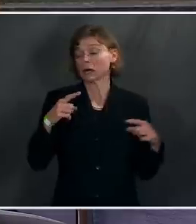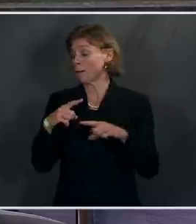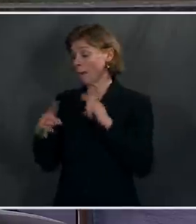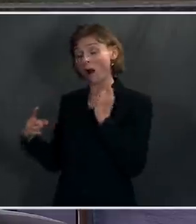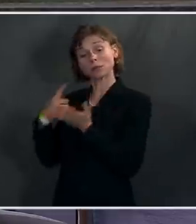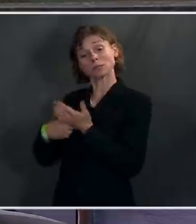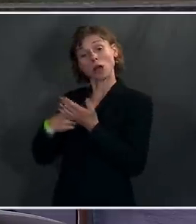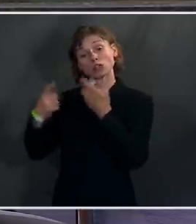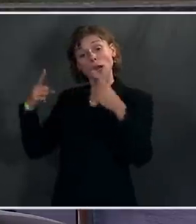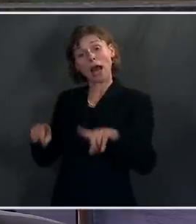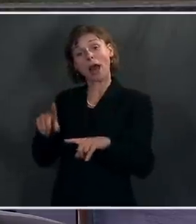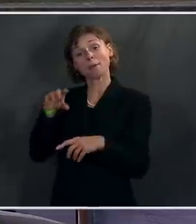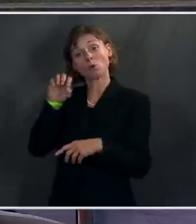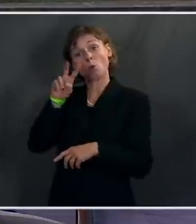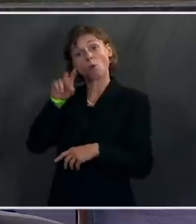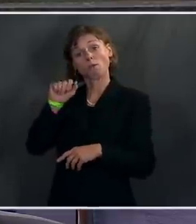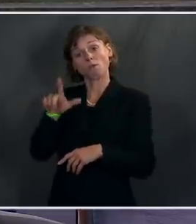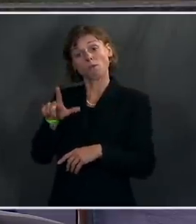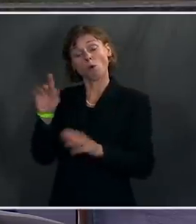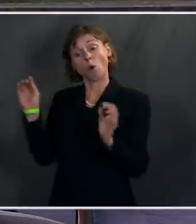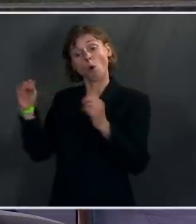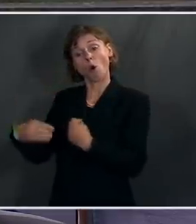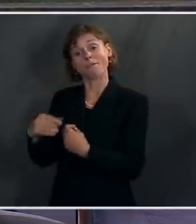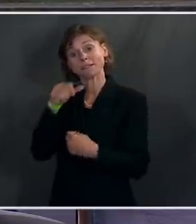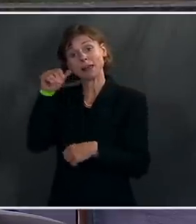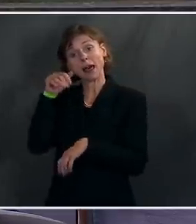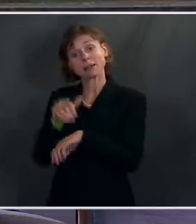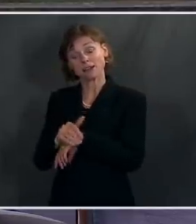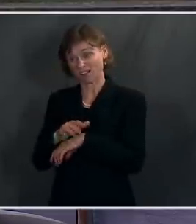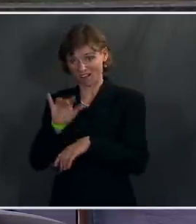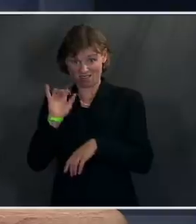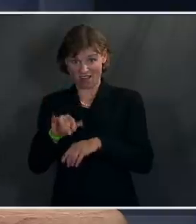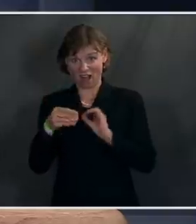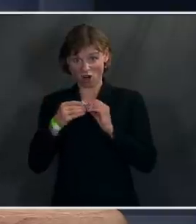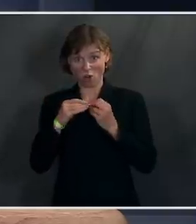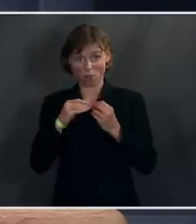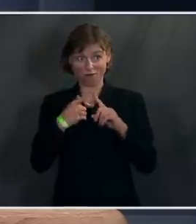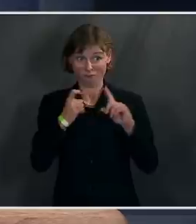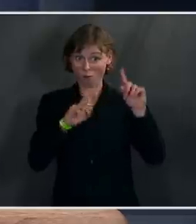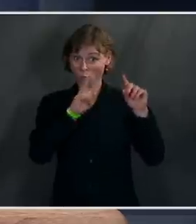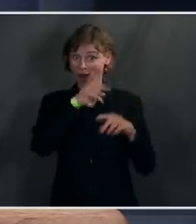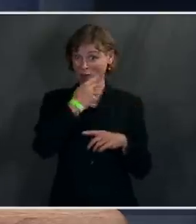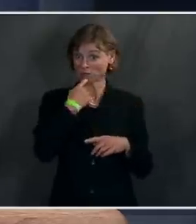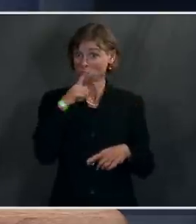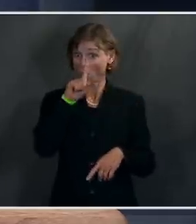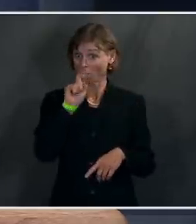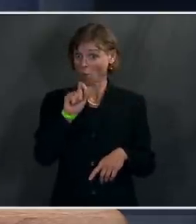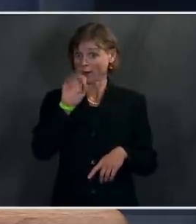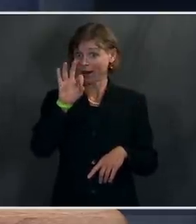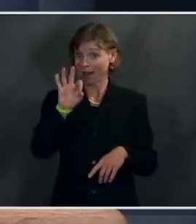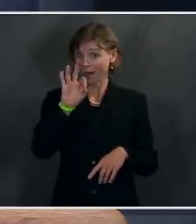is the number from the White House, still $1.9 trillion? Ms. Psaki: It is.